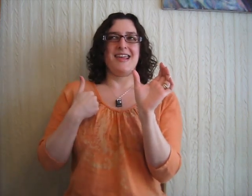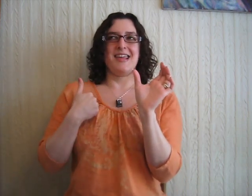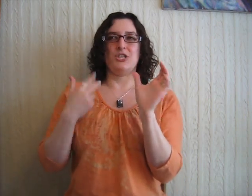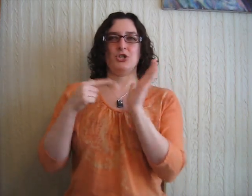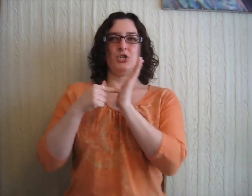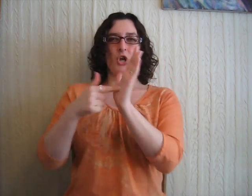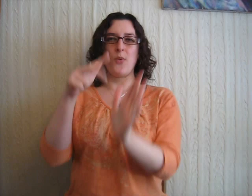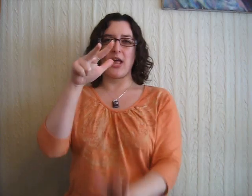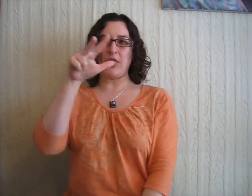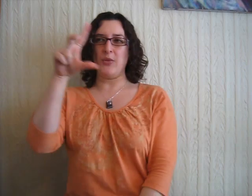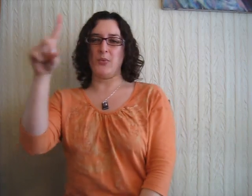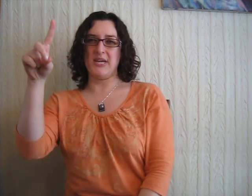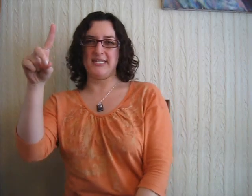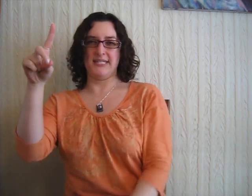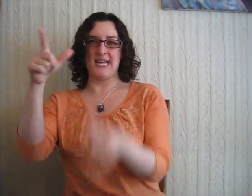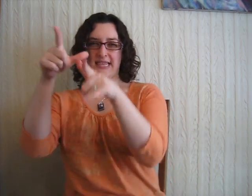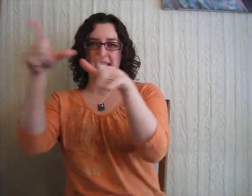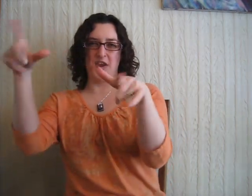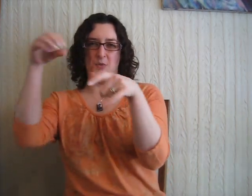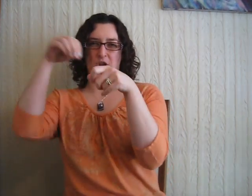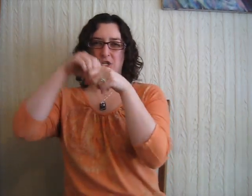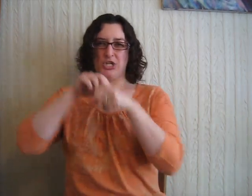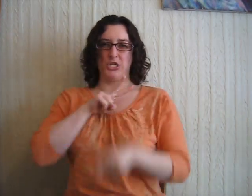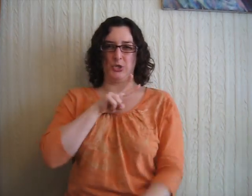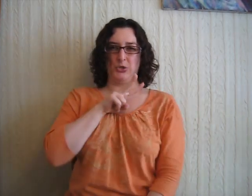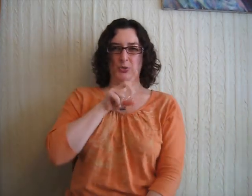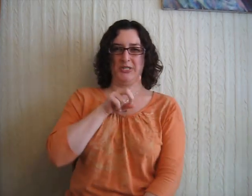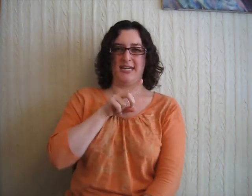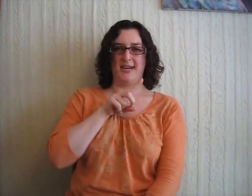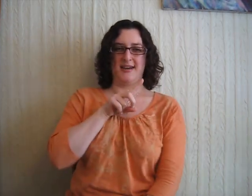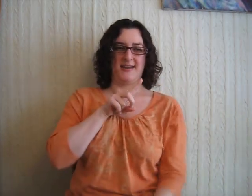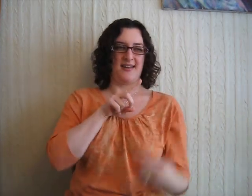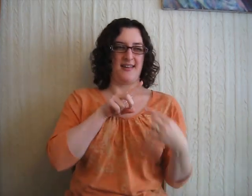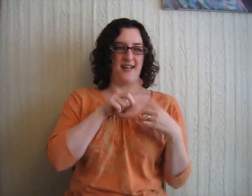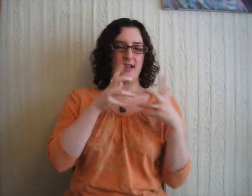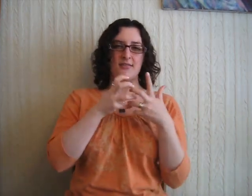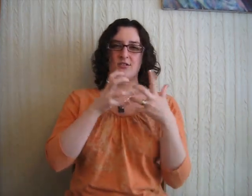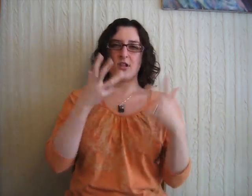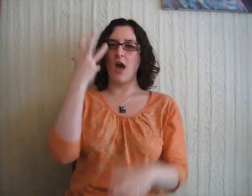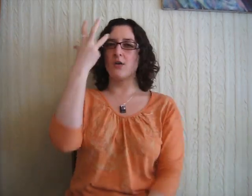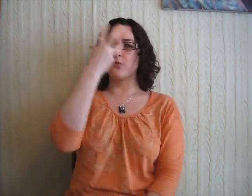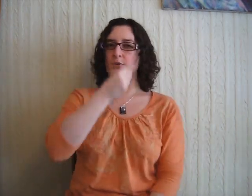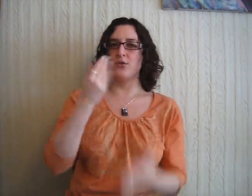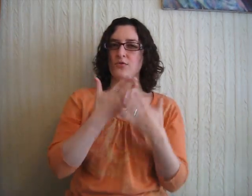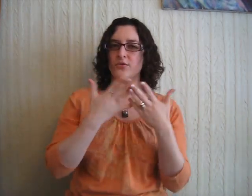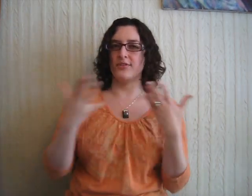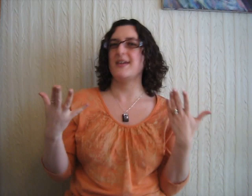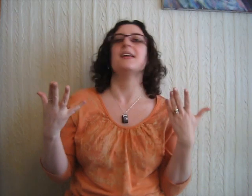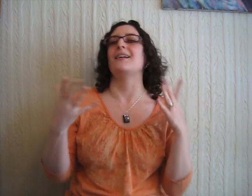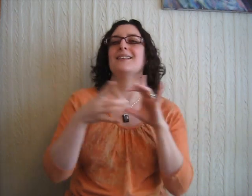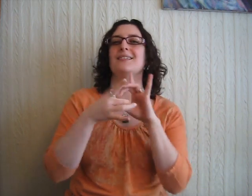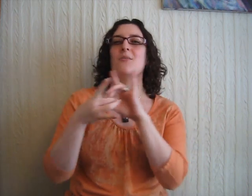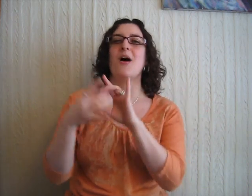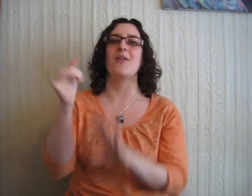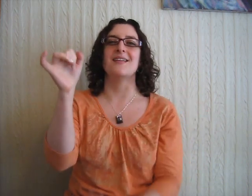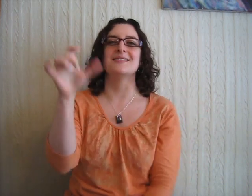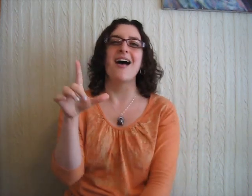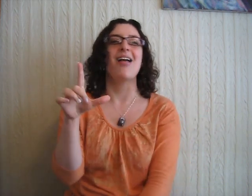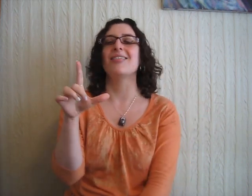Is showing a 3D language in 2D There's a lot of beautiful things about ASL